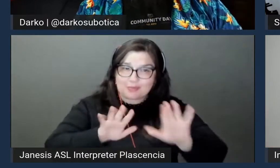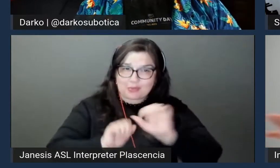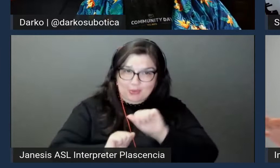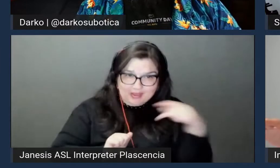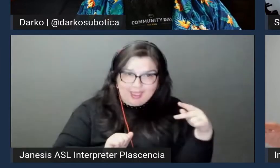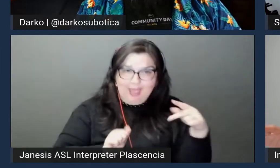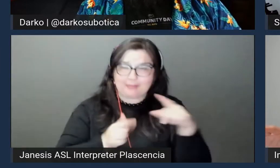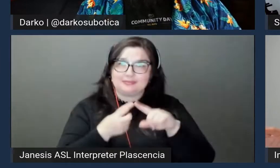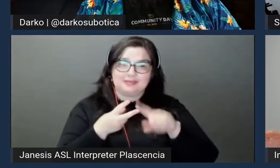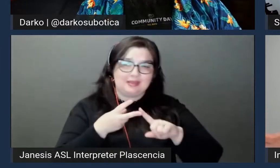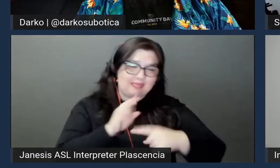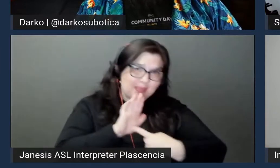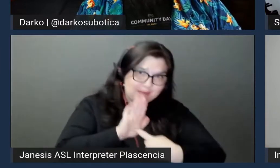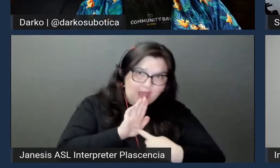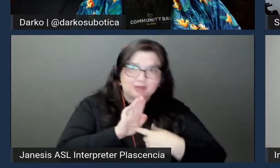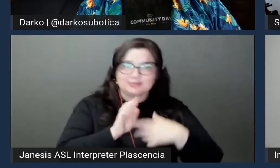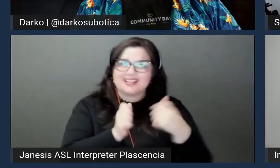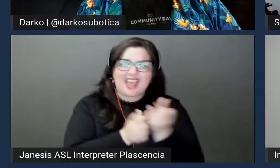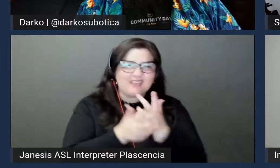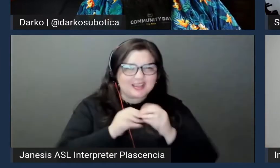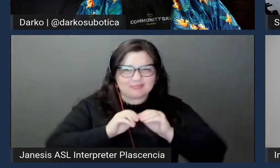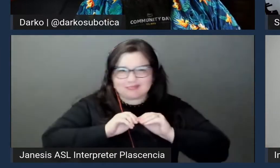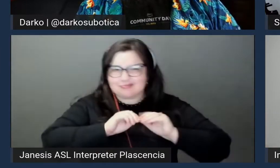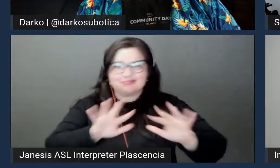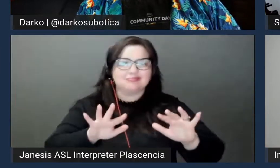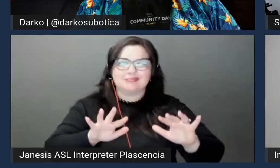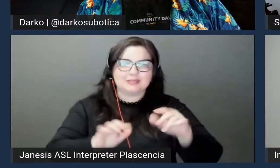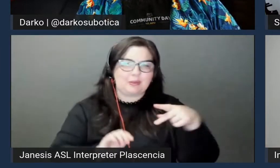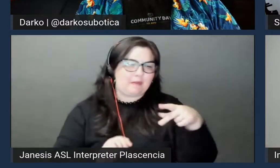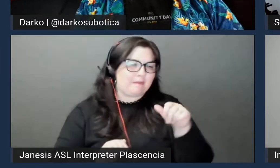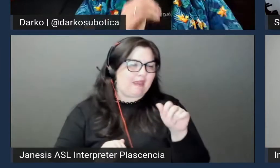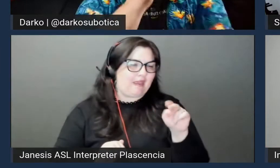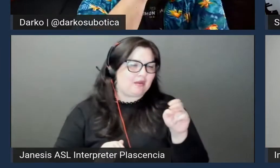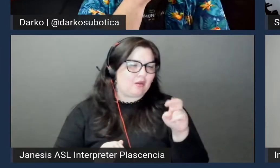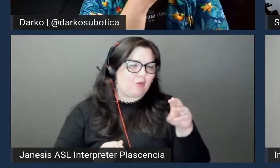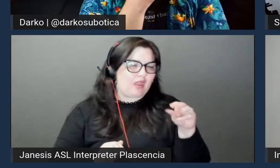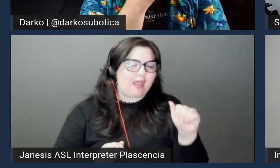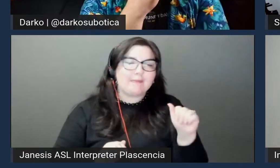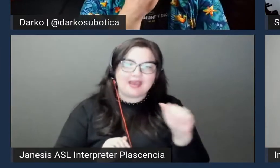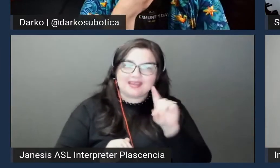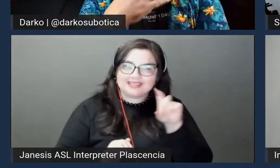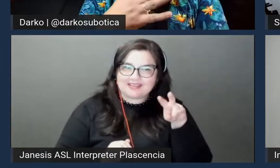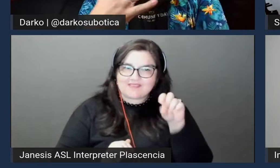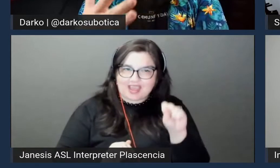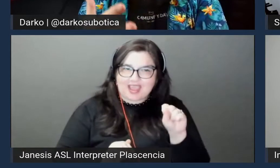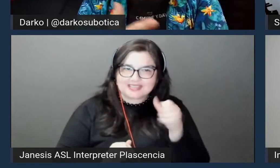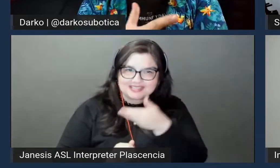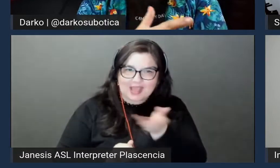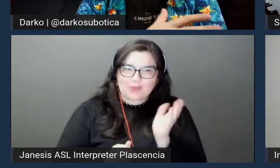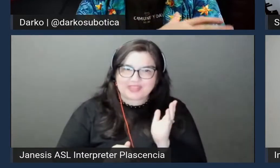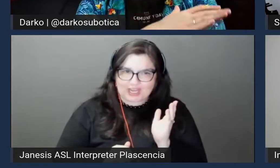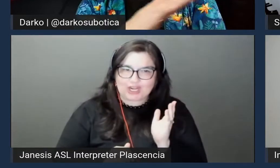to all the Panorama devices that are out there in the field. Nice. You know, we talk about here,